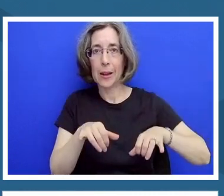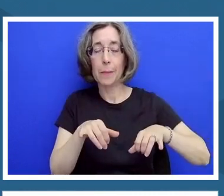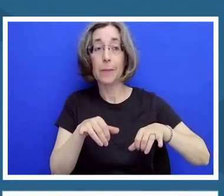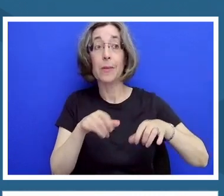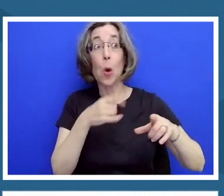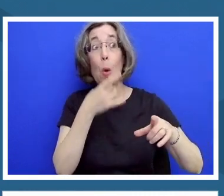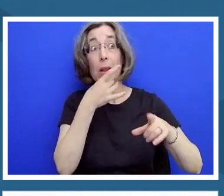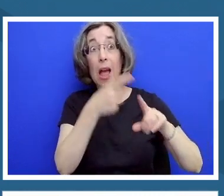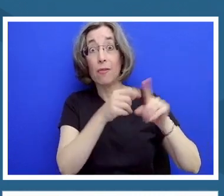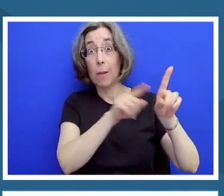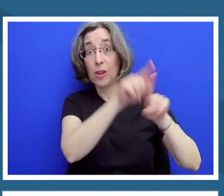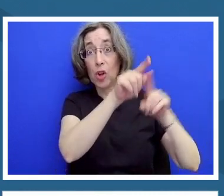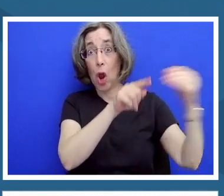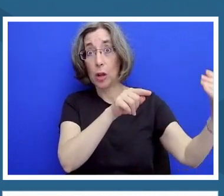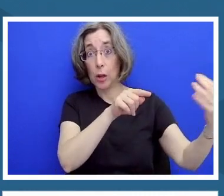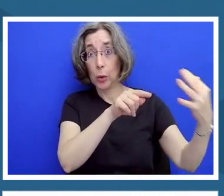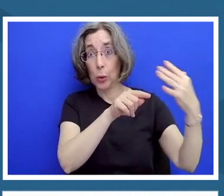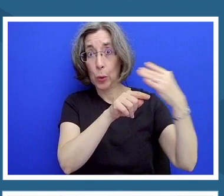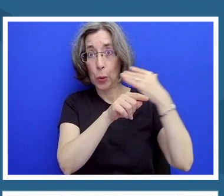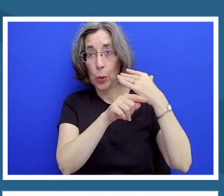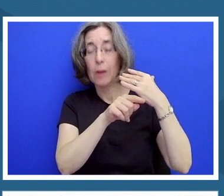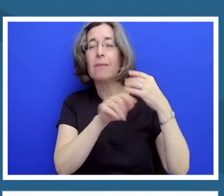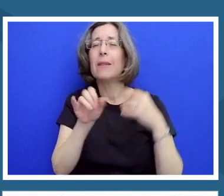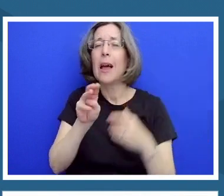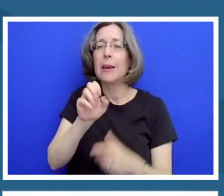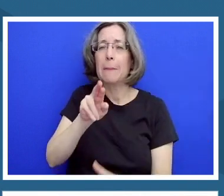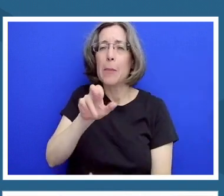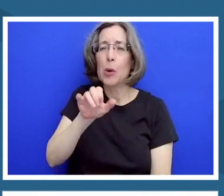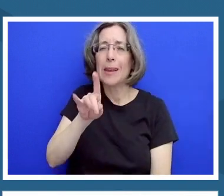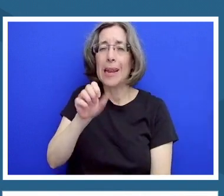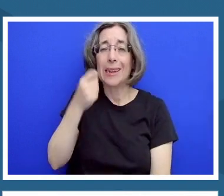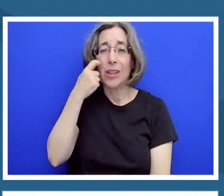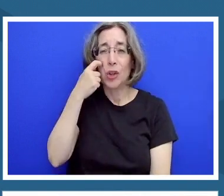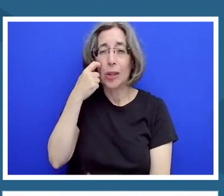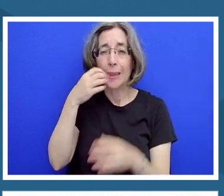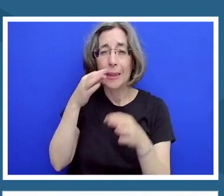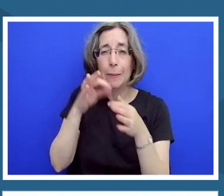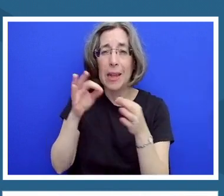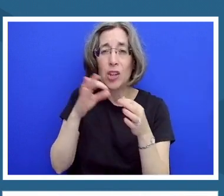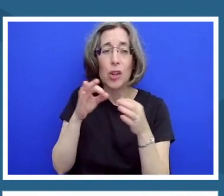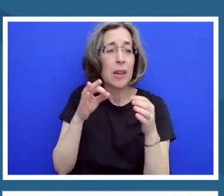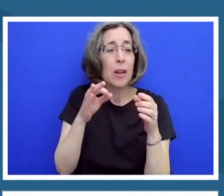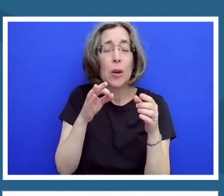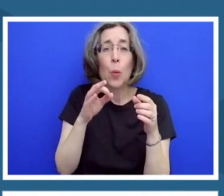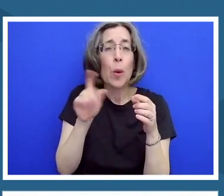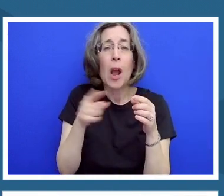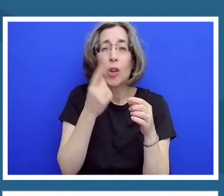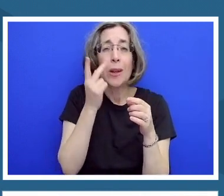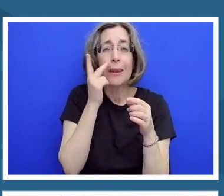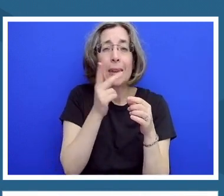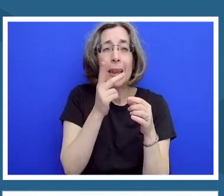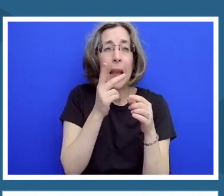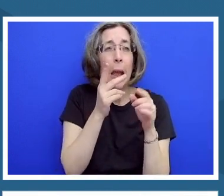mercedes so kindly pointed out uh these are just a few dots of light right we're looking to gather as much light as